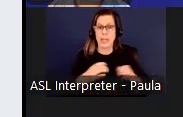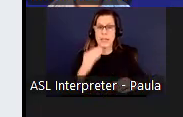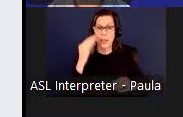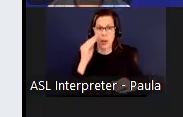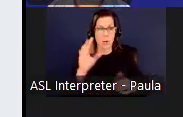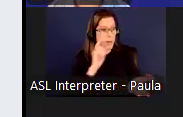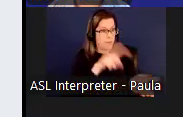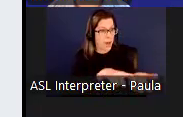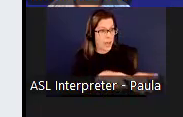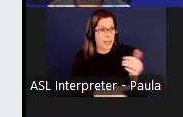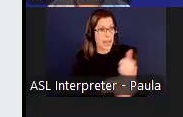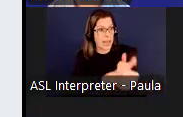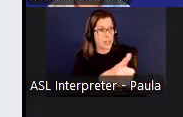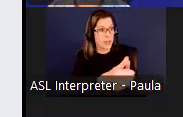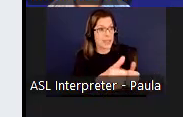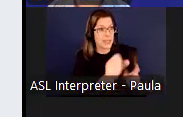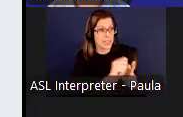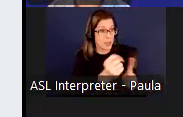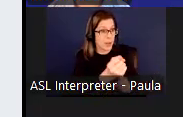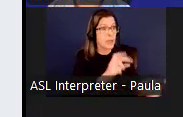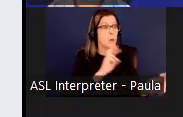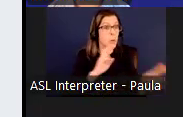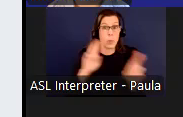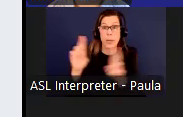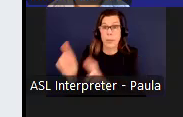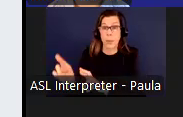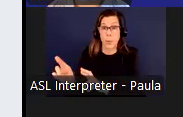They report that to the hazard, you know, report that to the case manager,